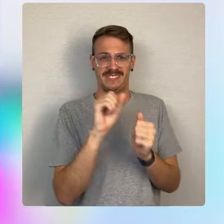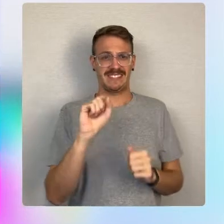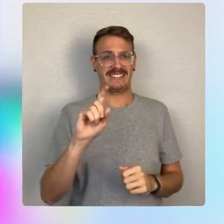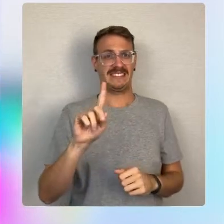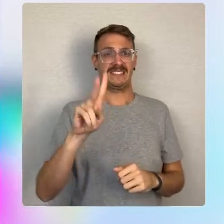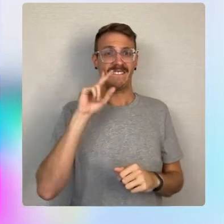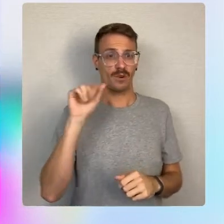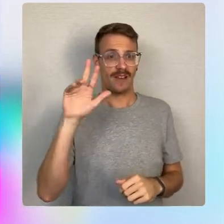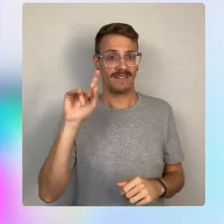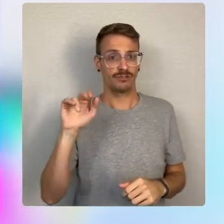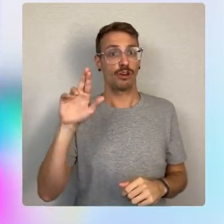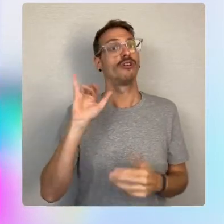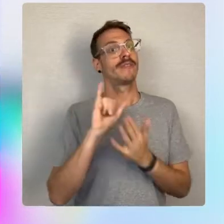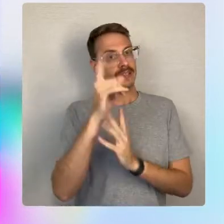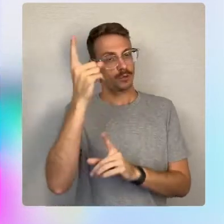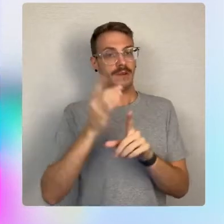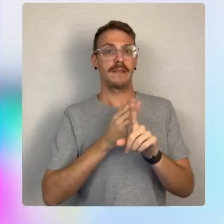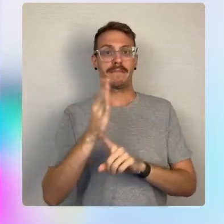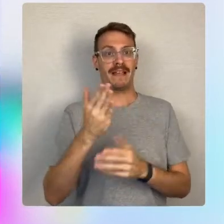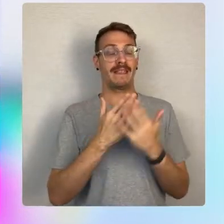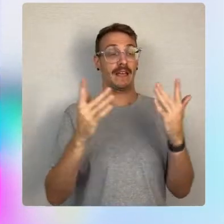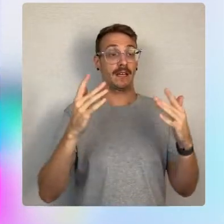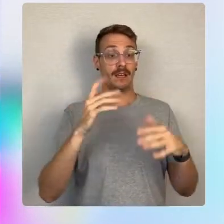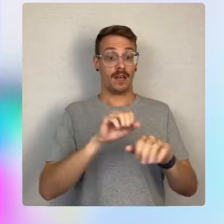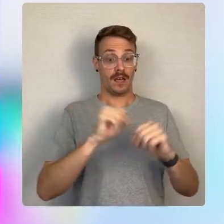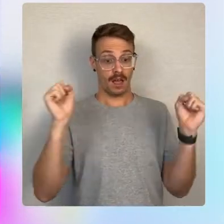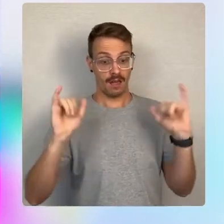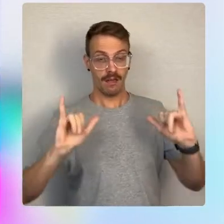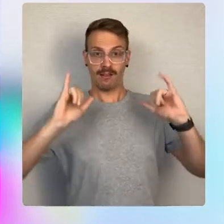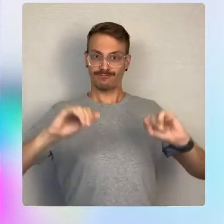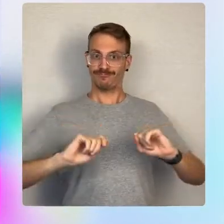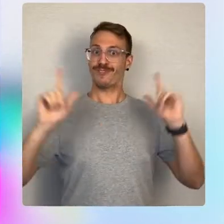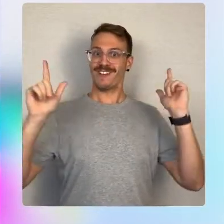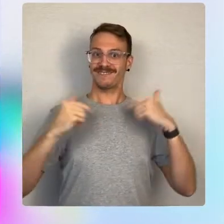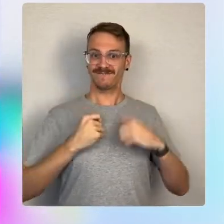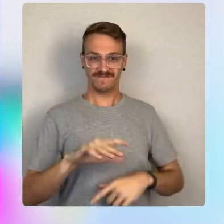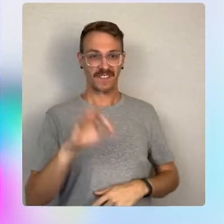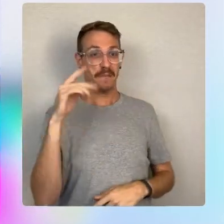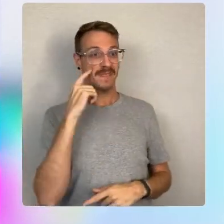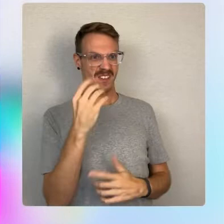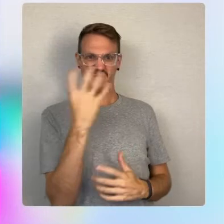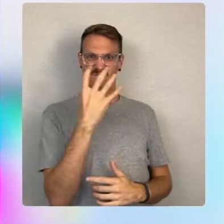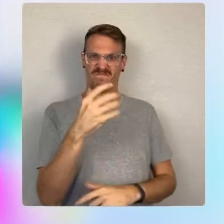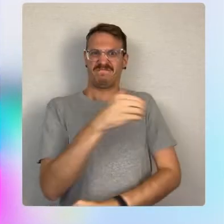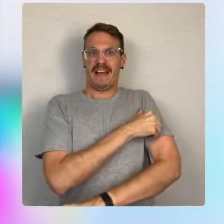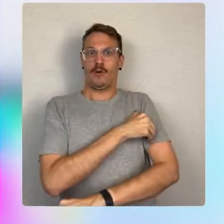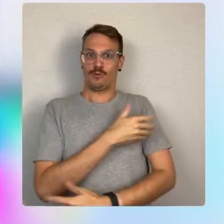So this is the main surprise we had because it gave us so much power.